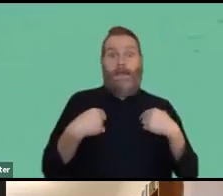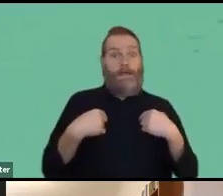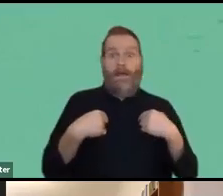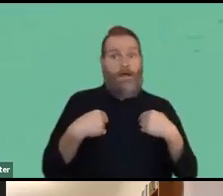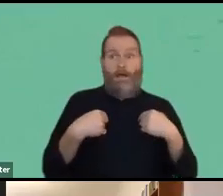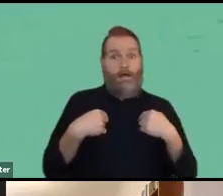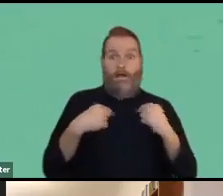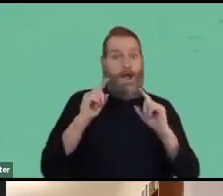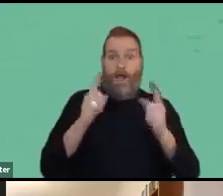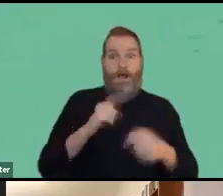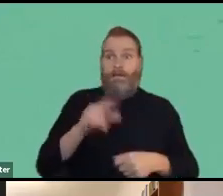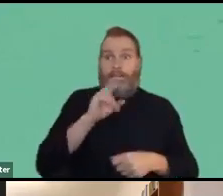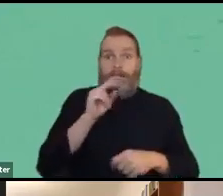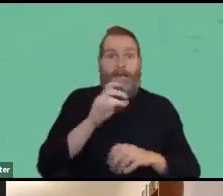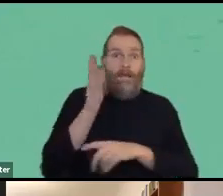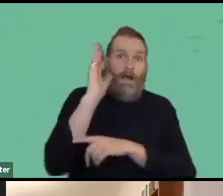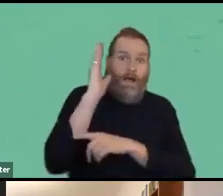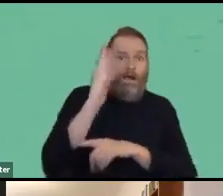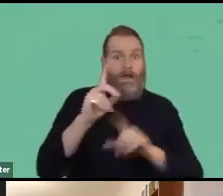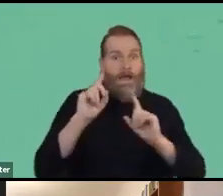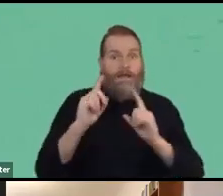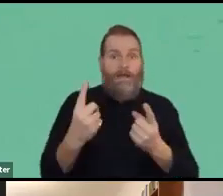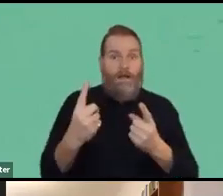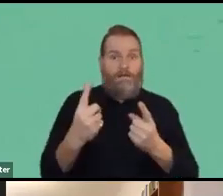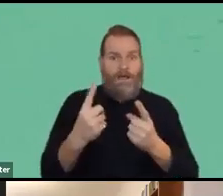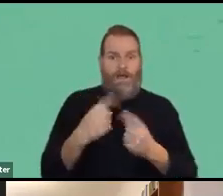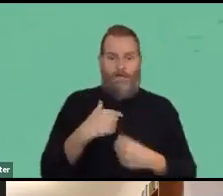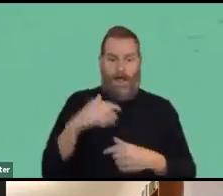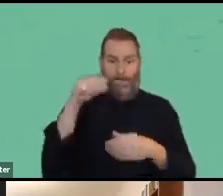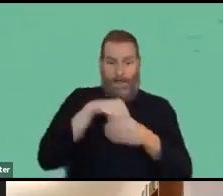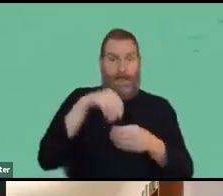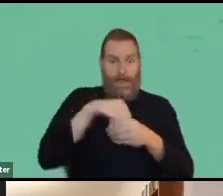the beginning because you can also sometimes get further forward into the debate and make what's